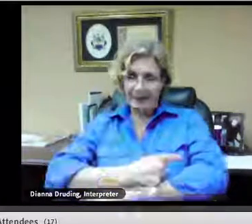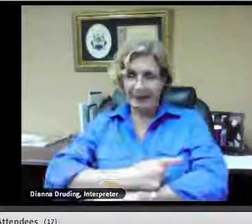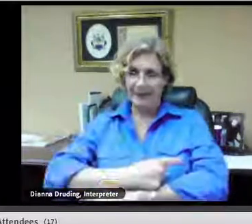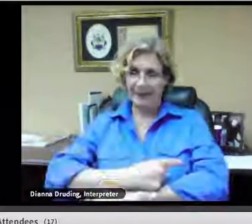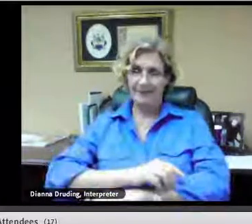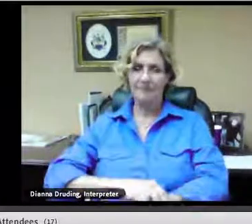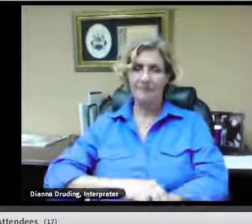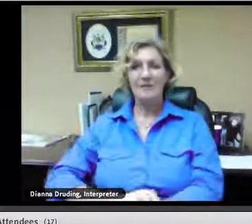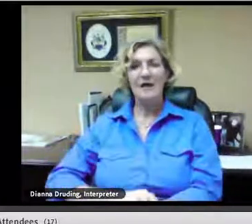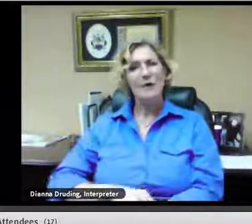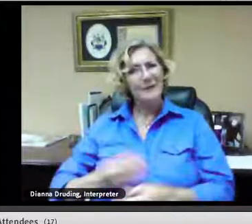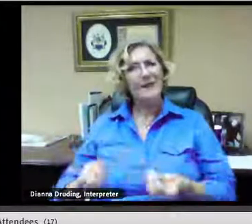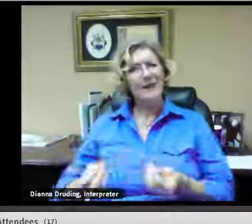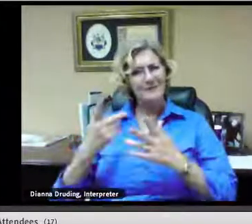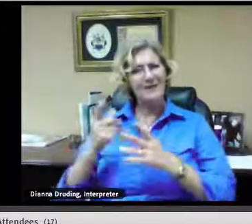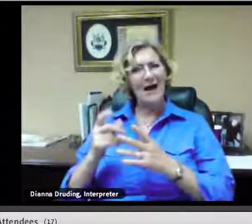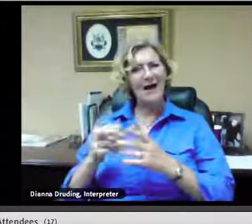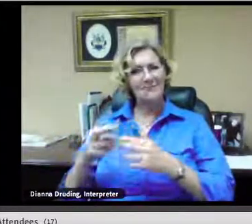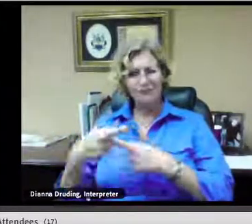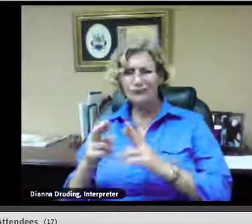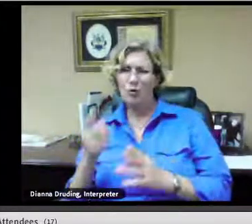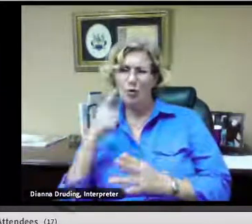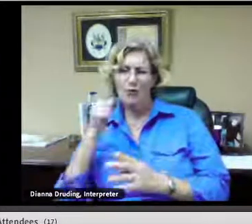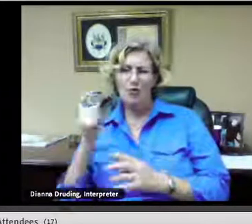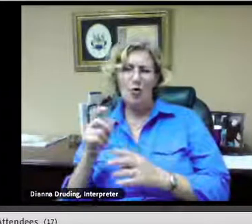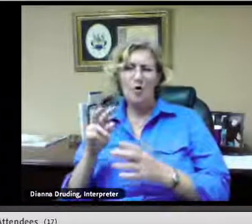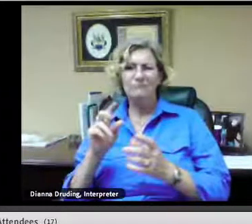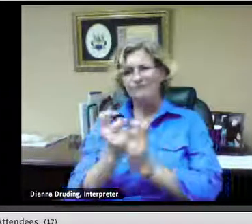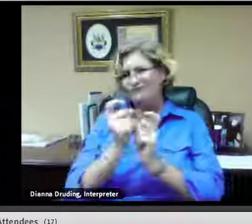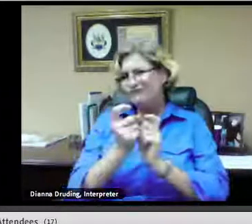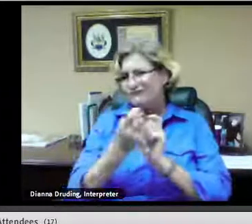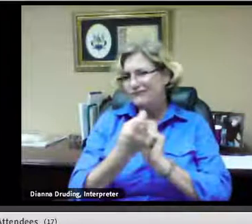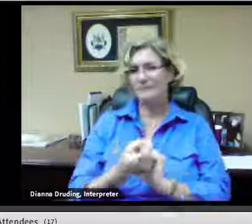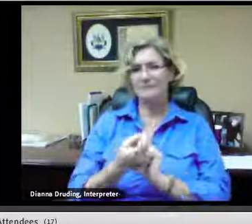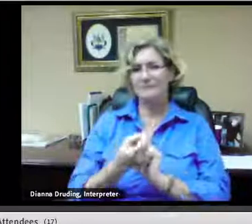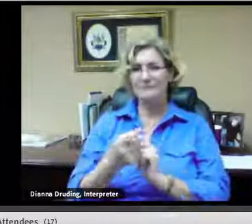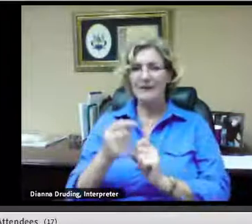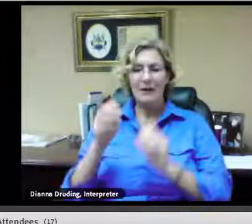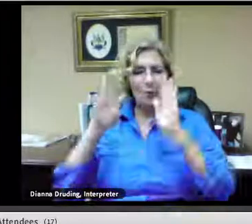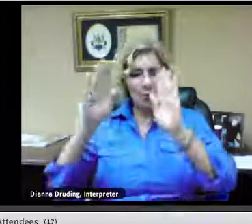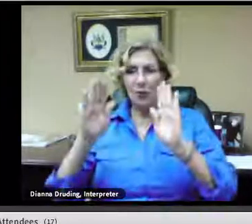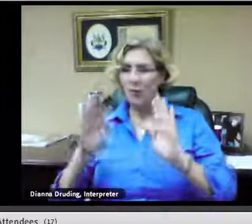It was a wonderful leap forward. Okay? It ensures equal opportunity